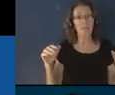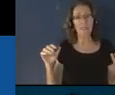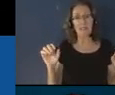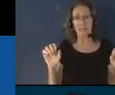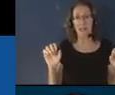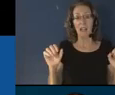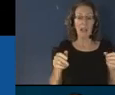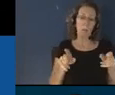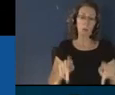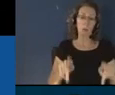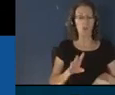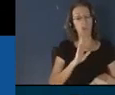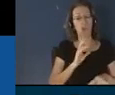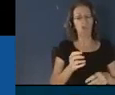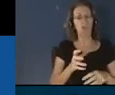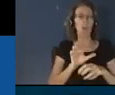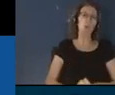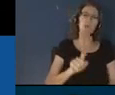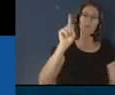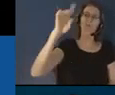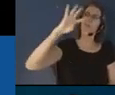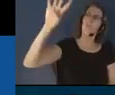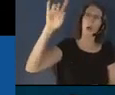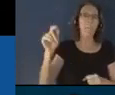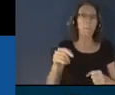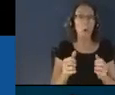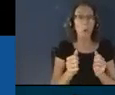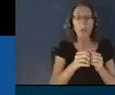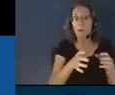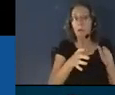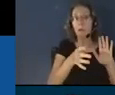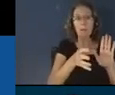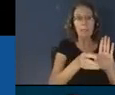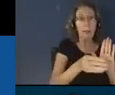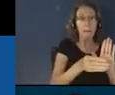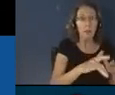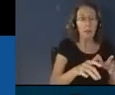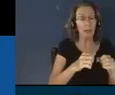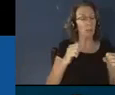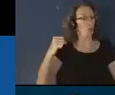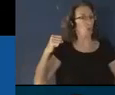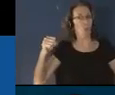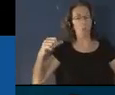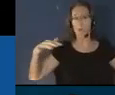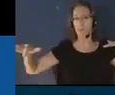noise so they don't realize it but it can be like really overpowering and so just be aware of that.